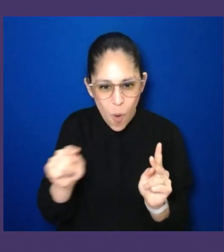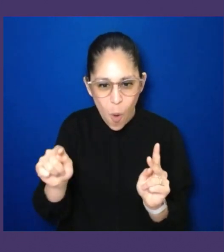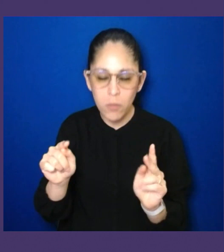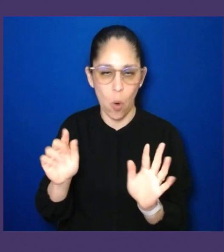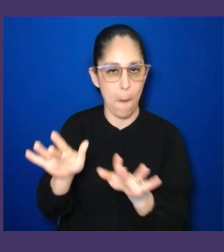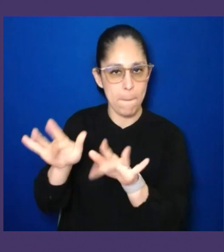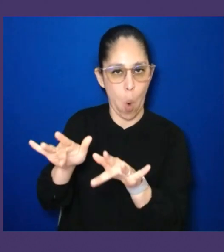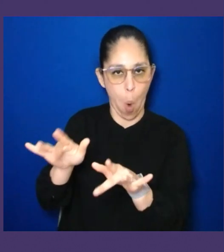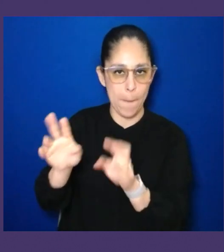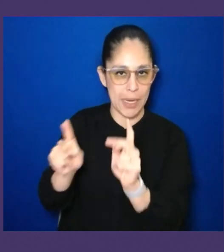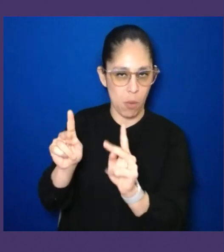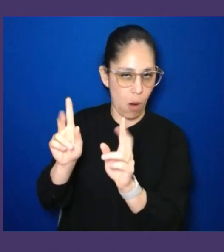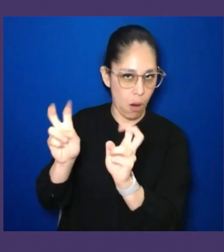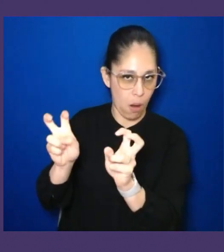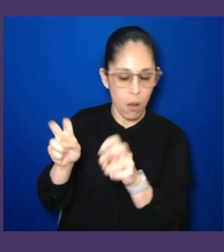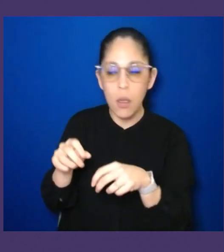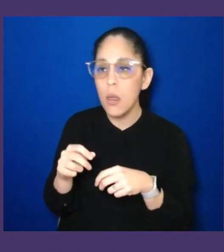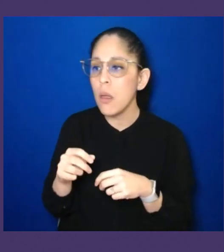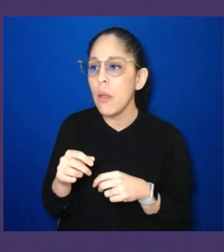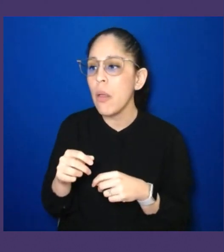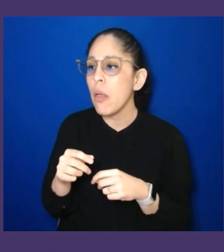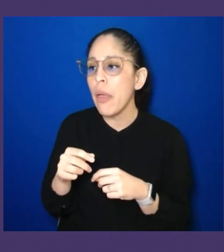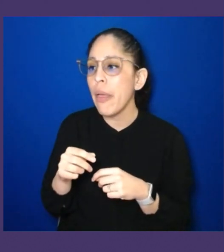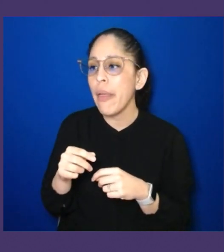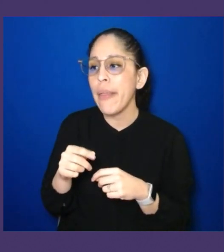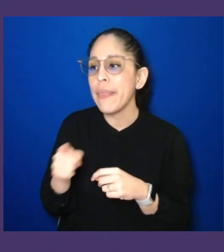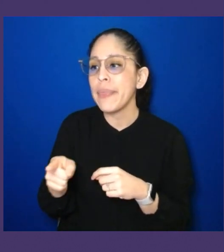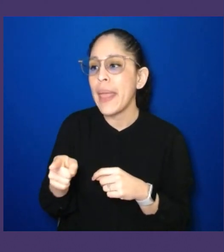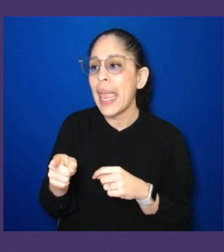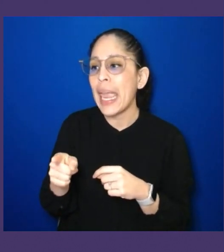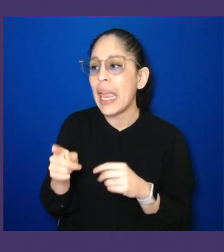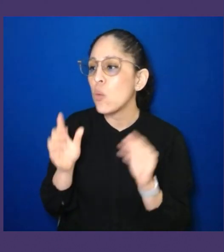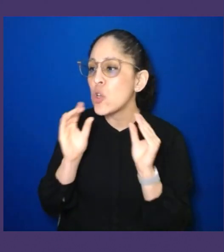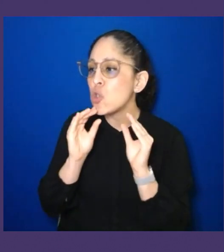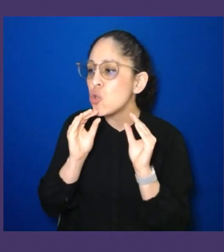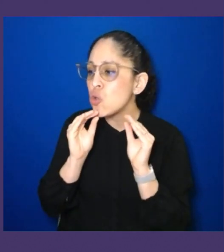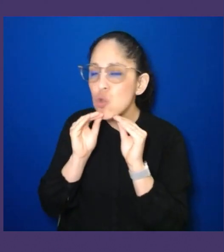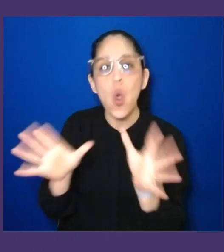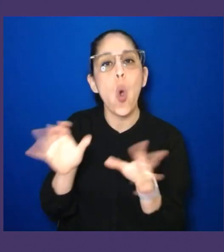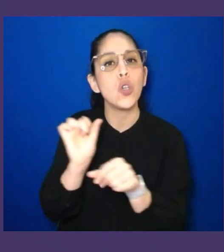that they would have no job, no social connection.